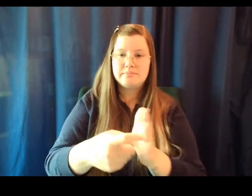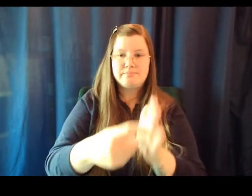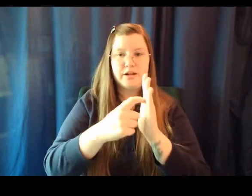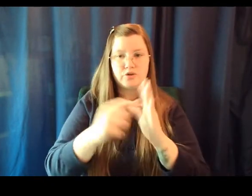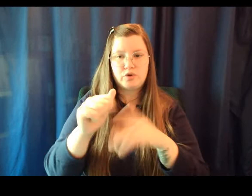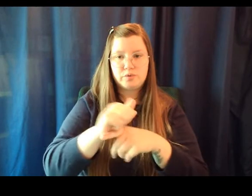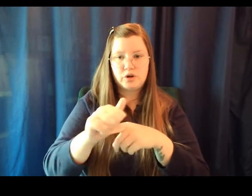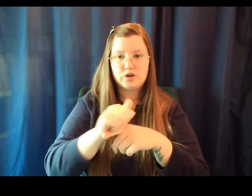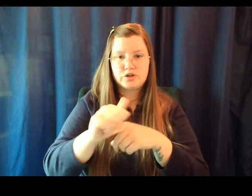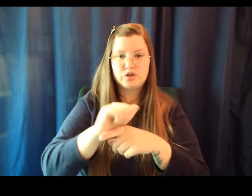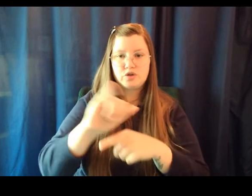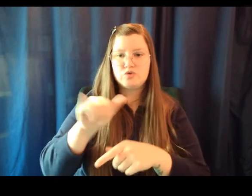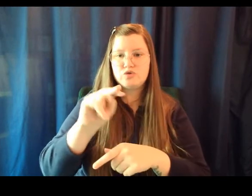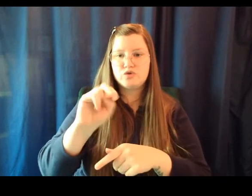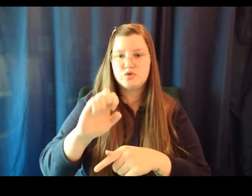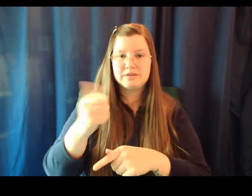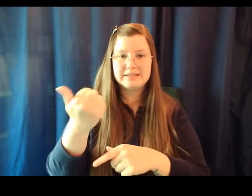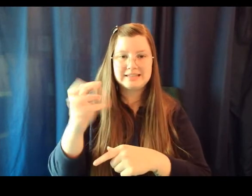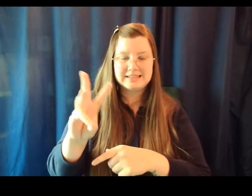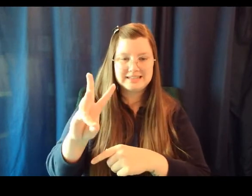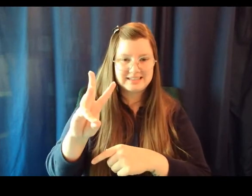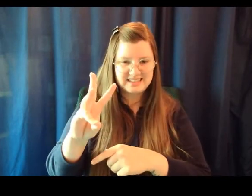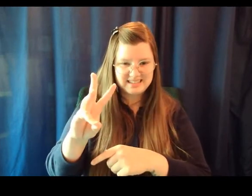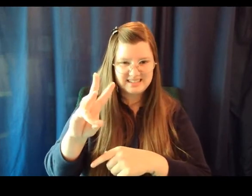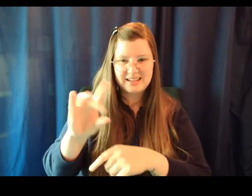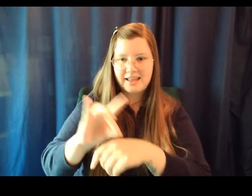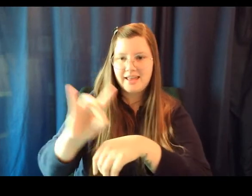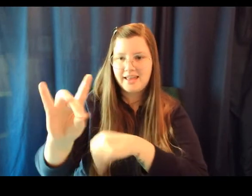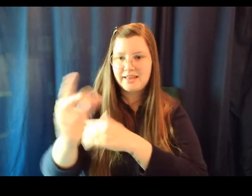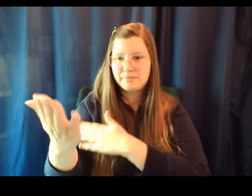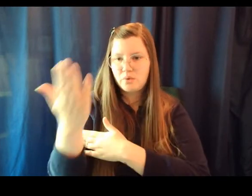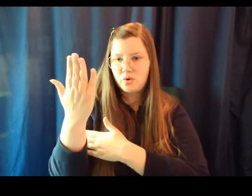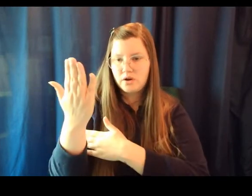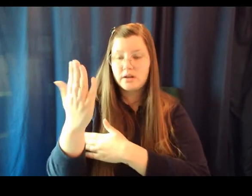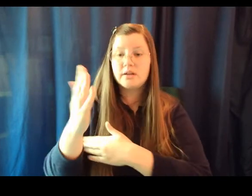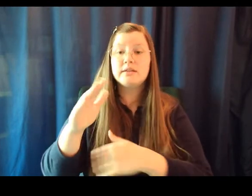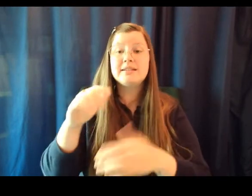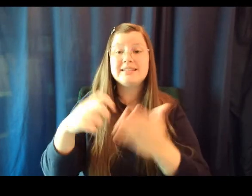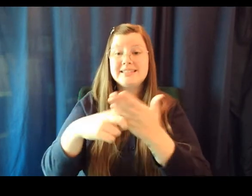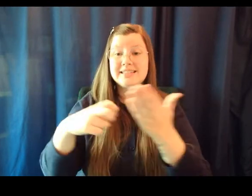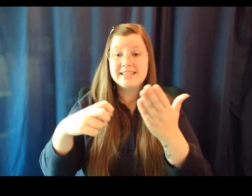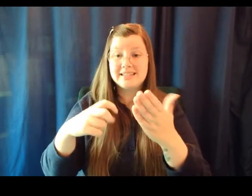The ticket/seat survey is in your school email and all senior information is on your Class